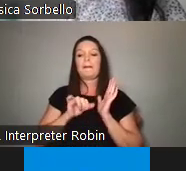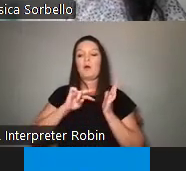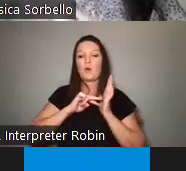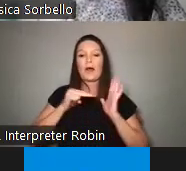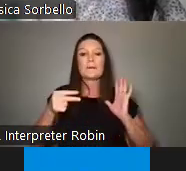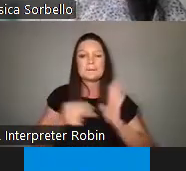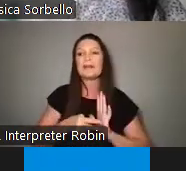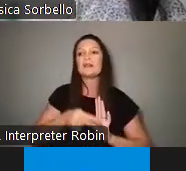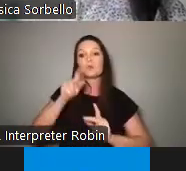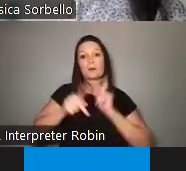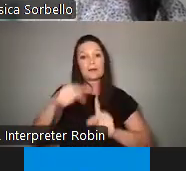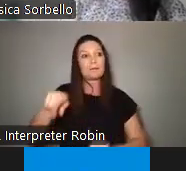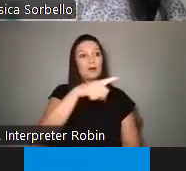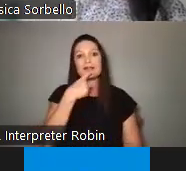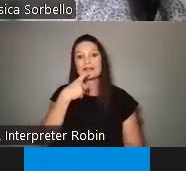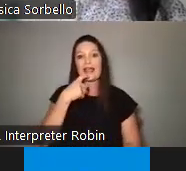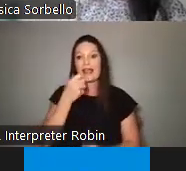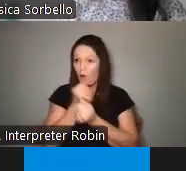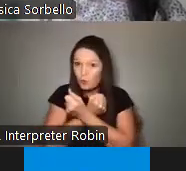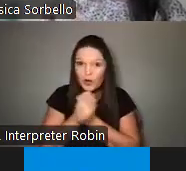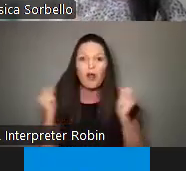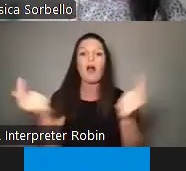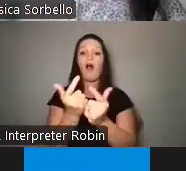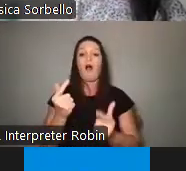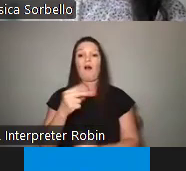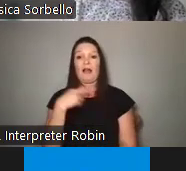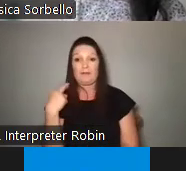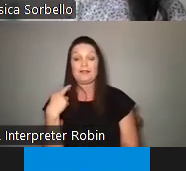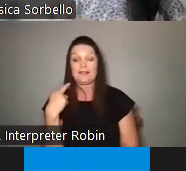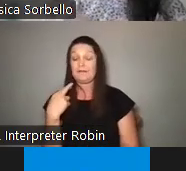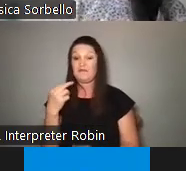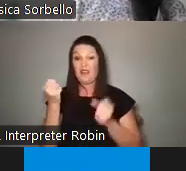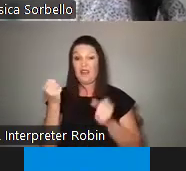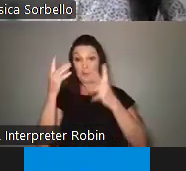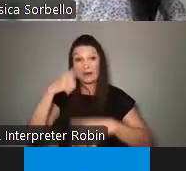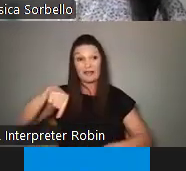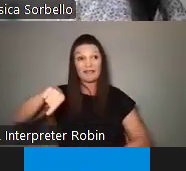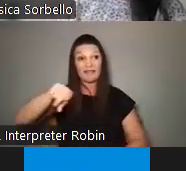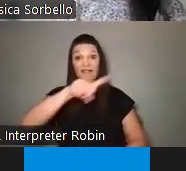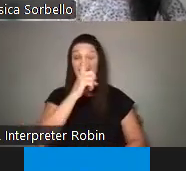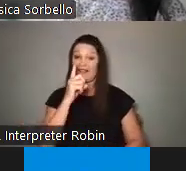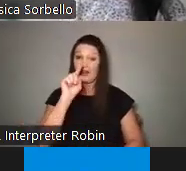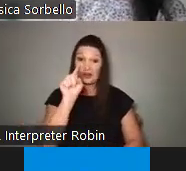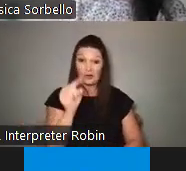everyone is at risk. For many of you, you may be the only consistent providers that some of these folks are working